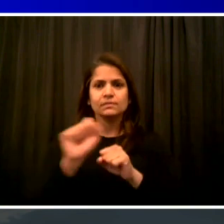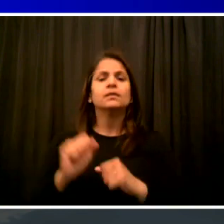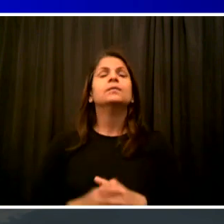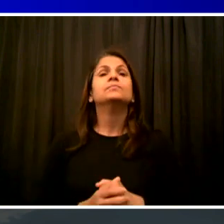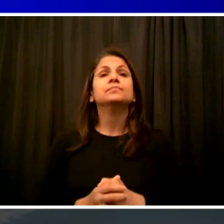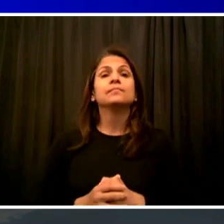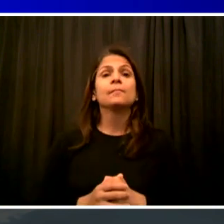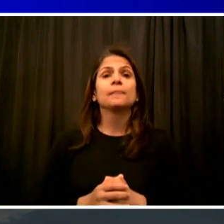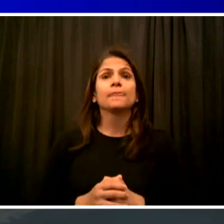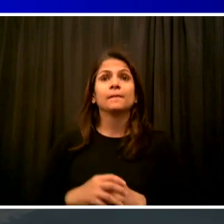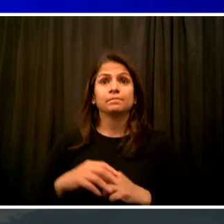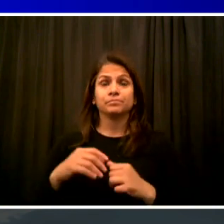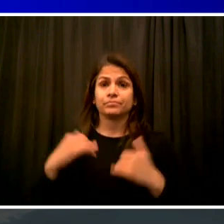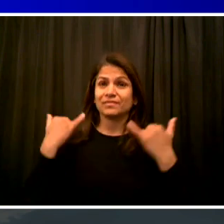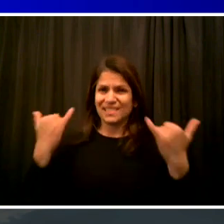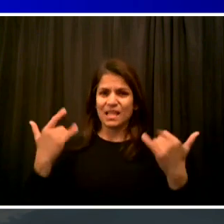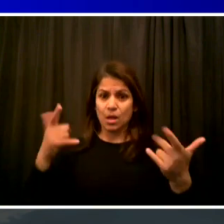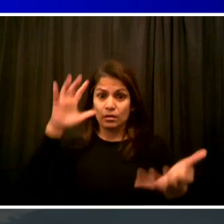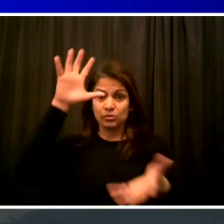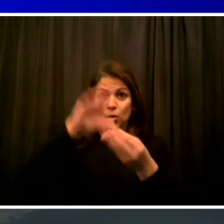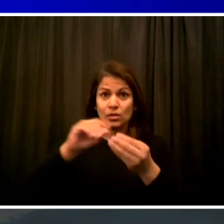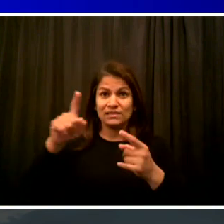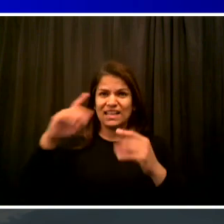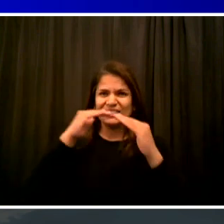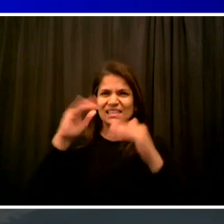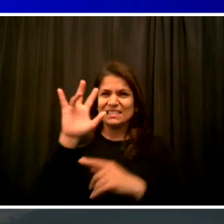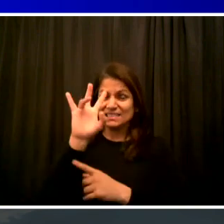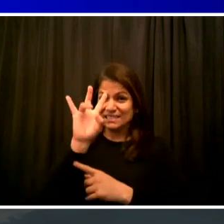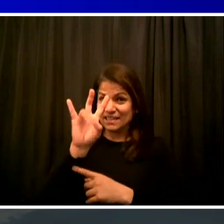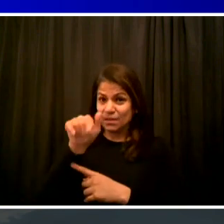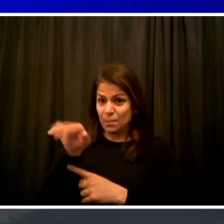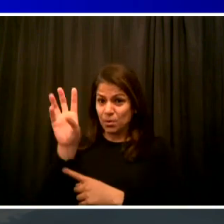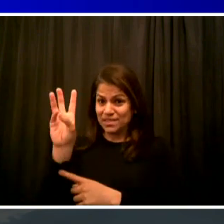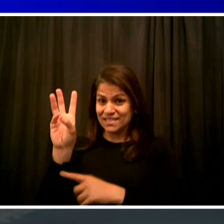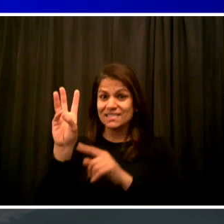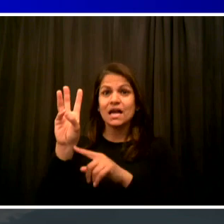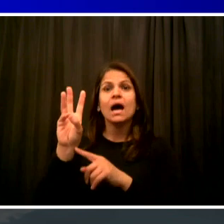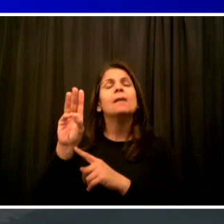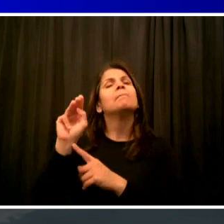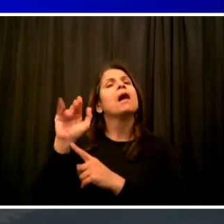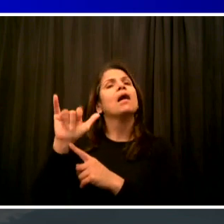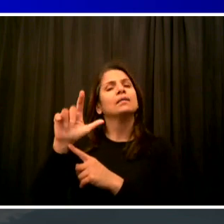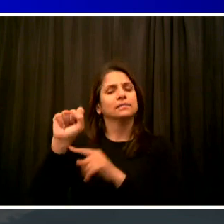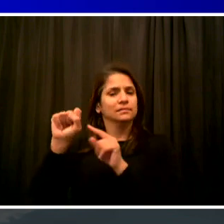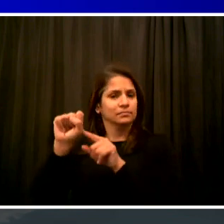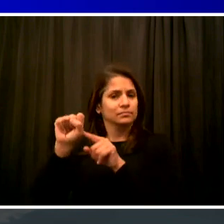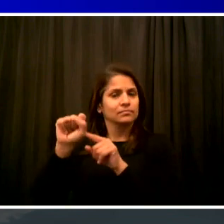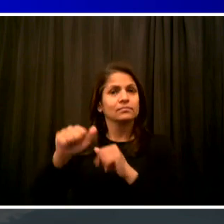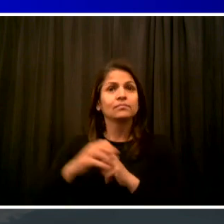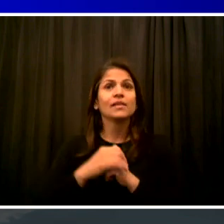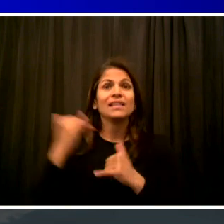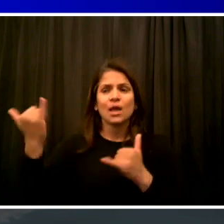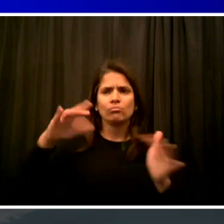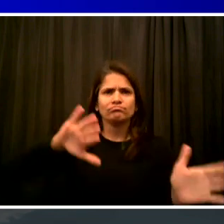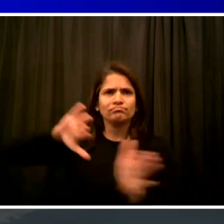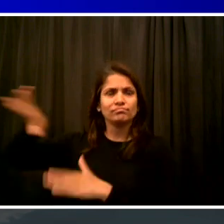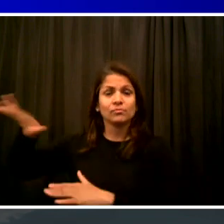MANHATTAN, ALL OPENING TW. AGAIN THAT MILEAGE, 7.6 MILES.